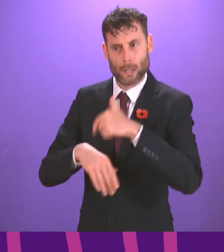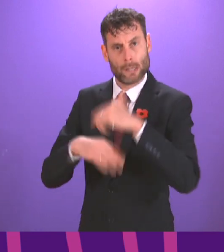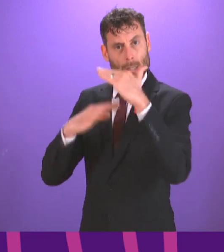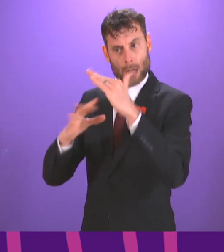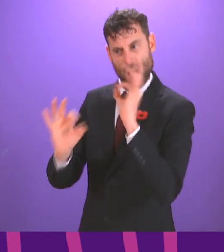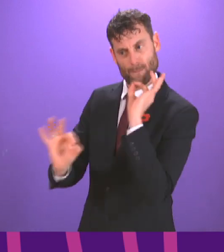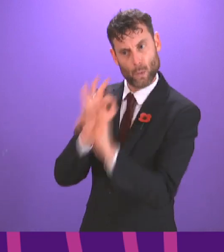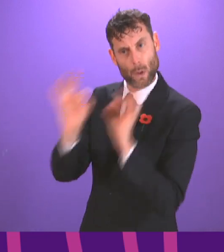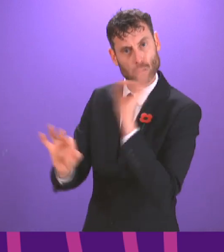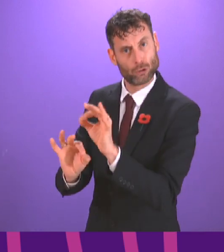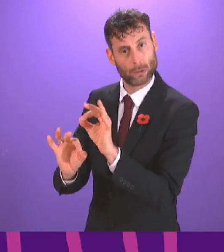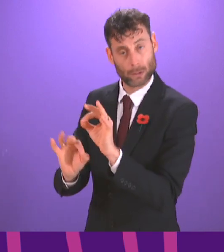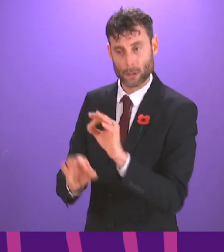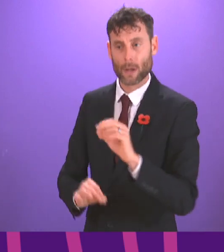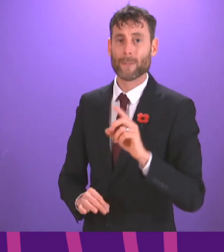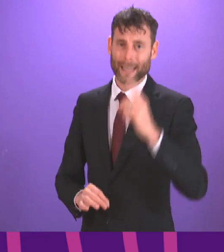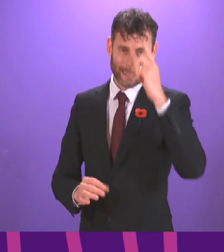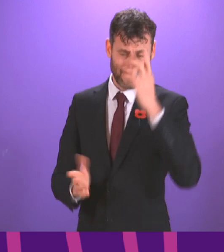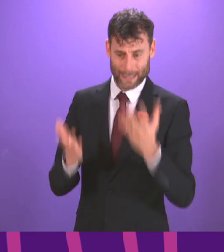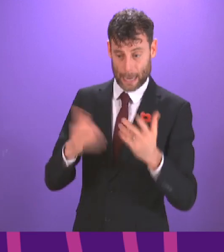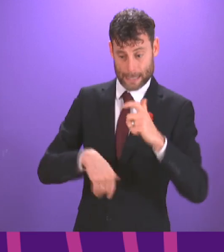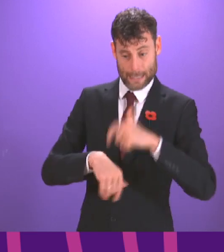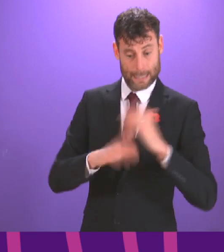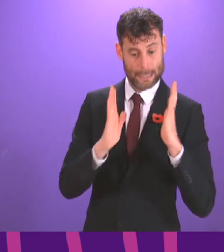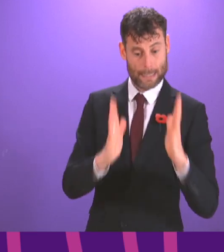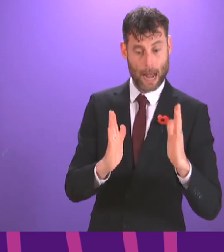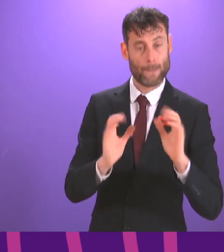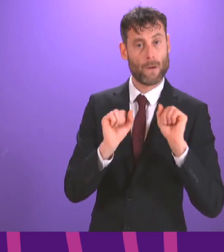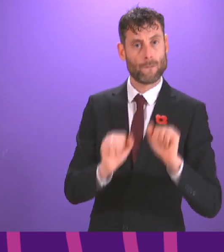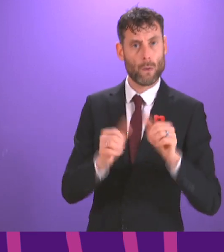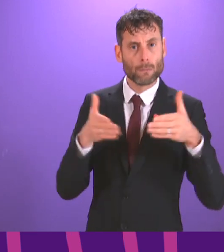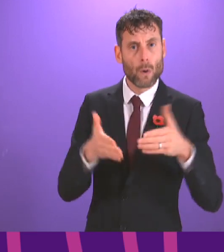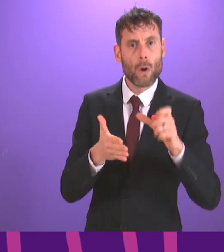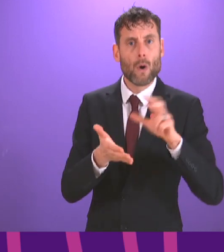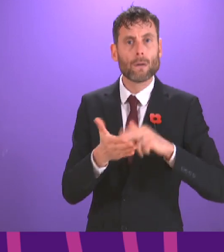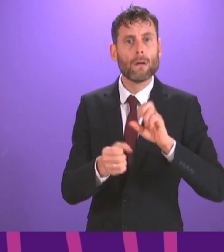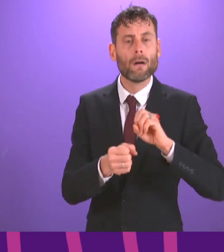reached in our response to Covid. We have appealed to all members to bring forward suggestions